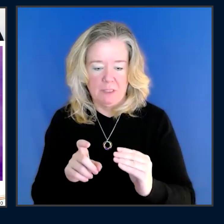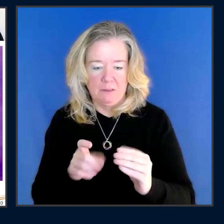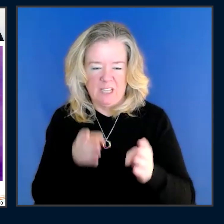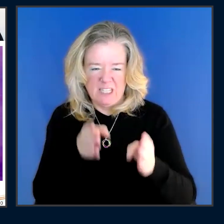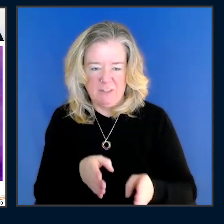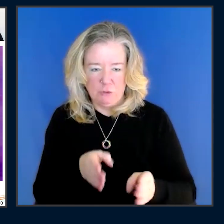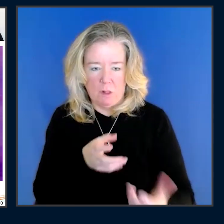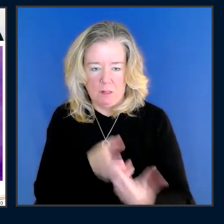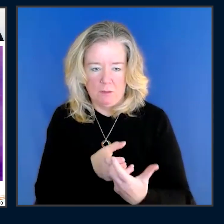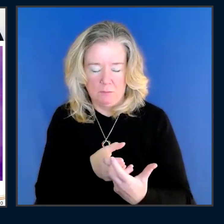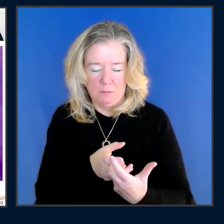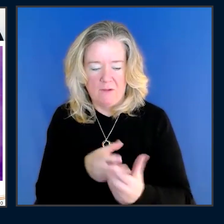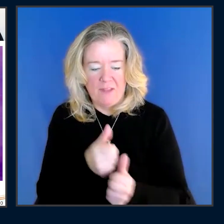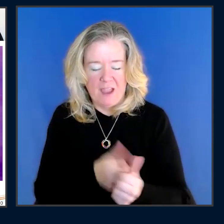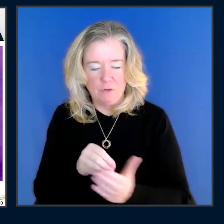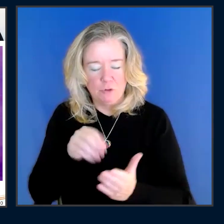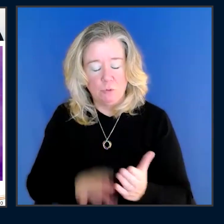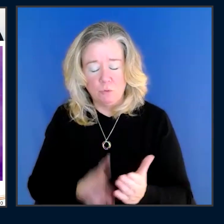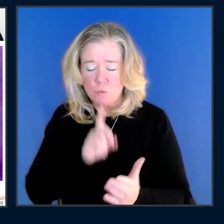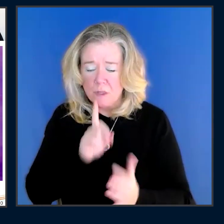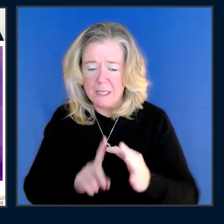must be individualized because every student